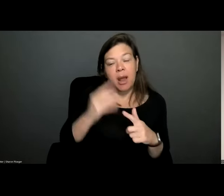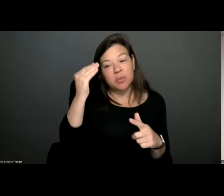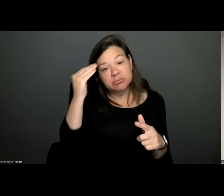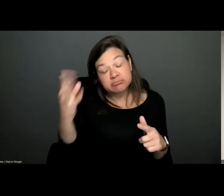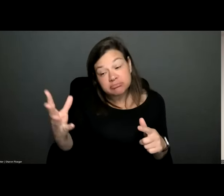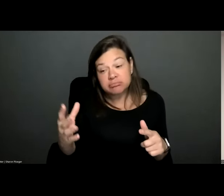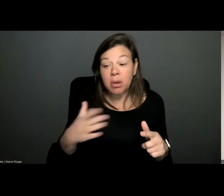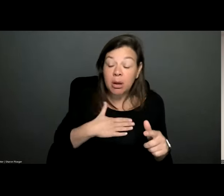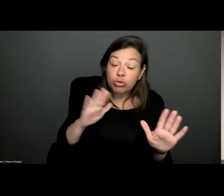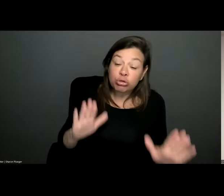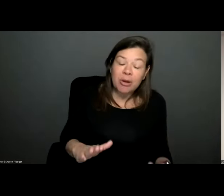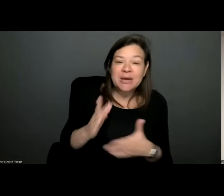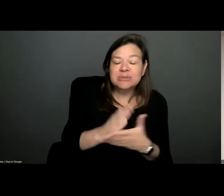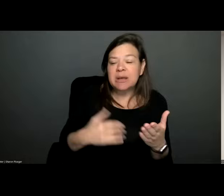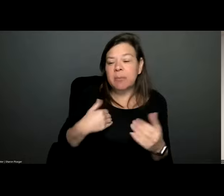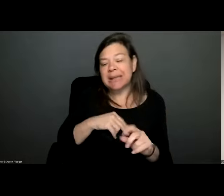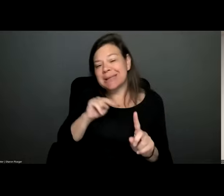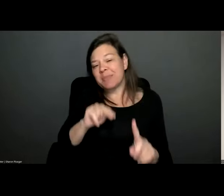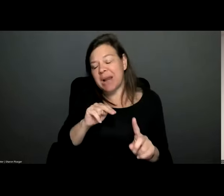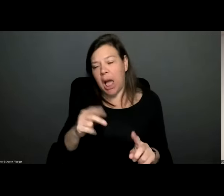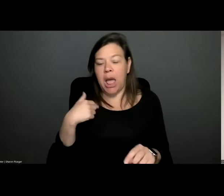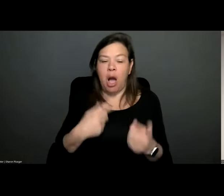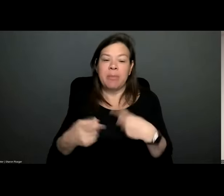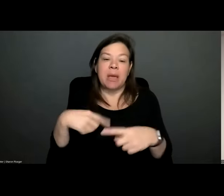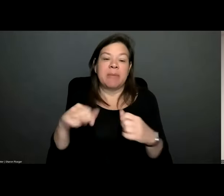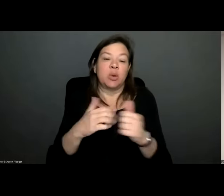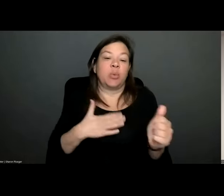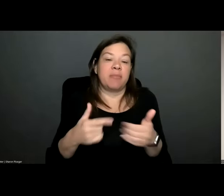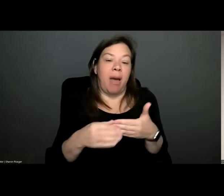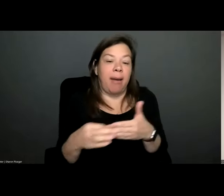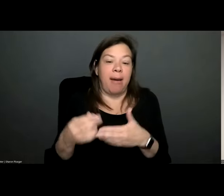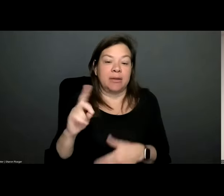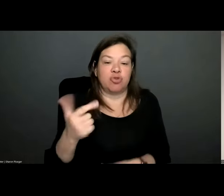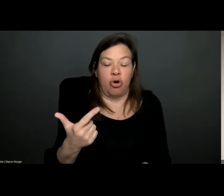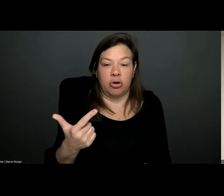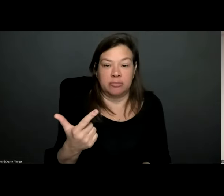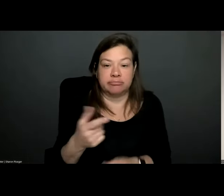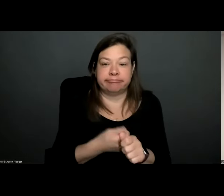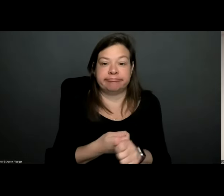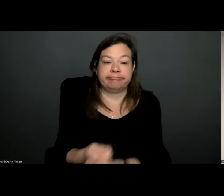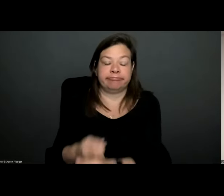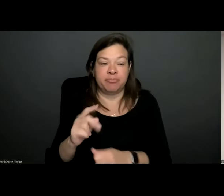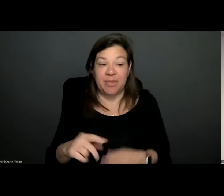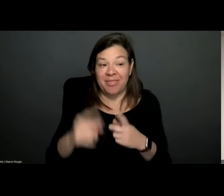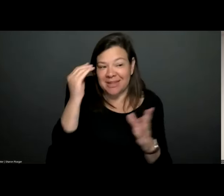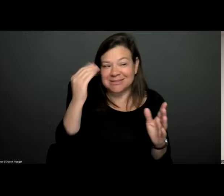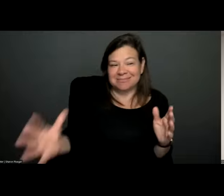Would someone please be able to keep an eye out for me? I'm gonna be coming in with my guide dog", you know? And that would be my way of telling them, "p.s. I'm blind."